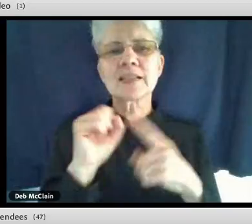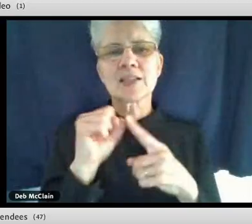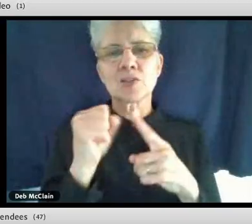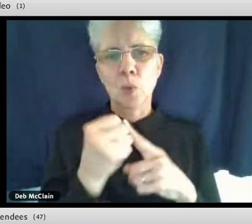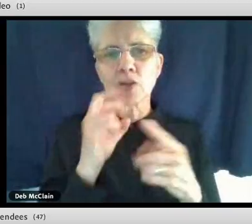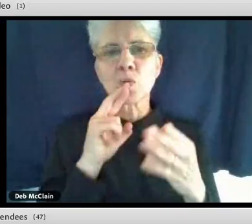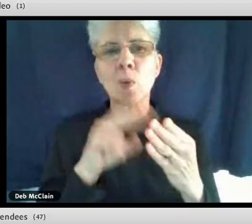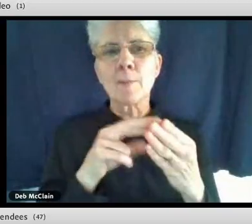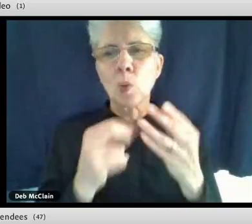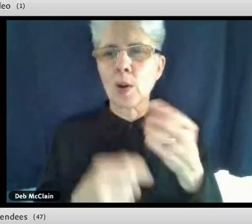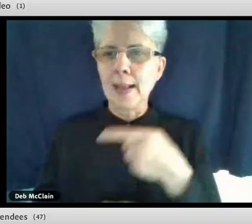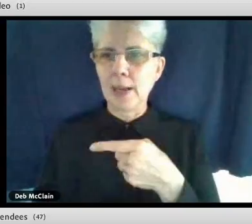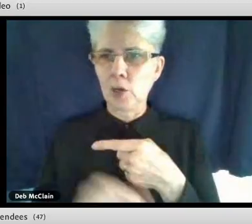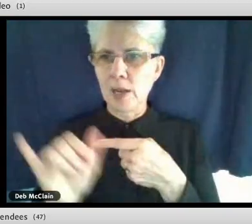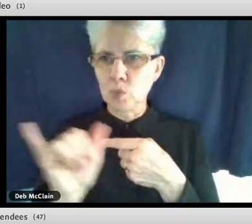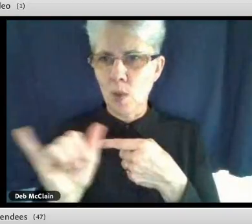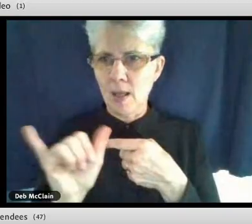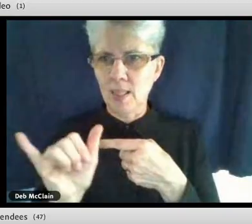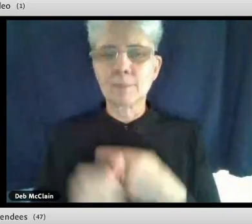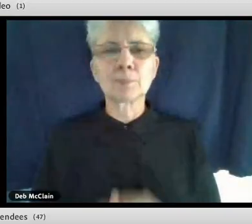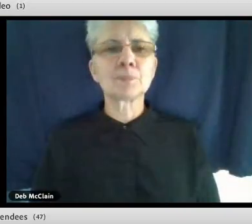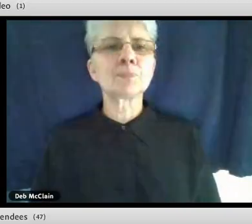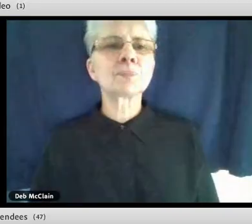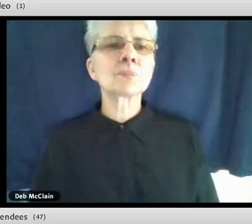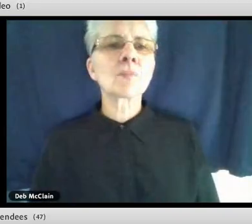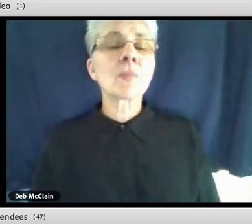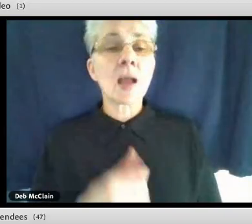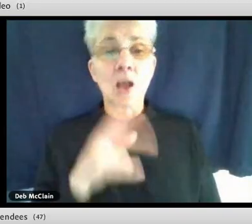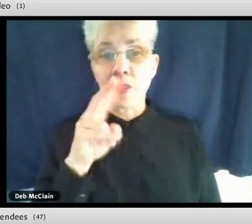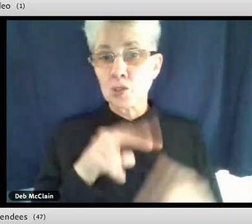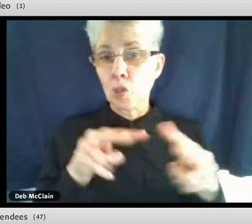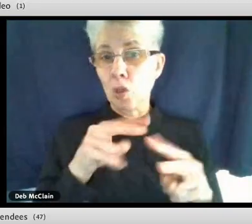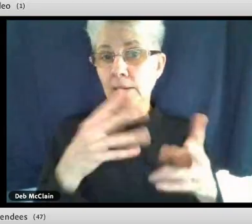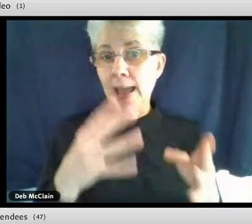like I said, a situation report right here. Another thing to look at is